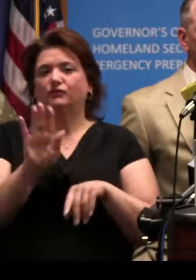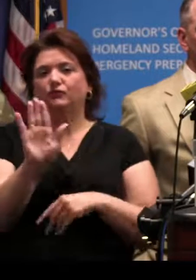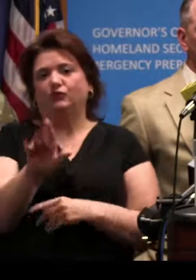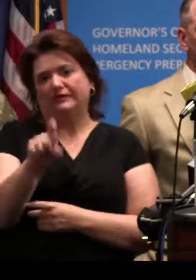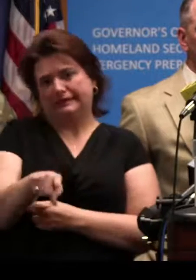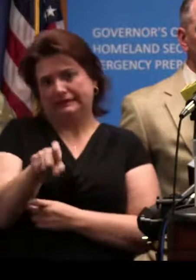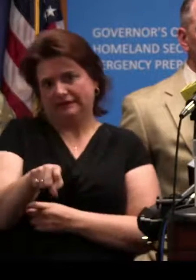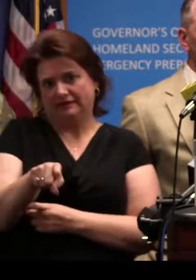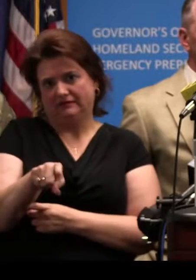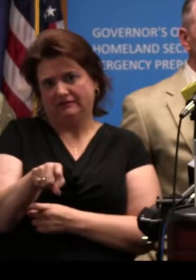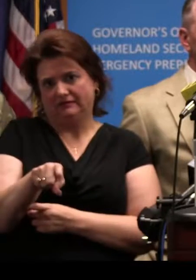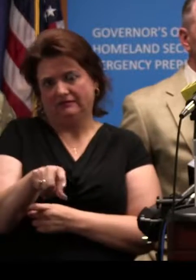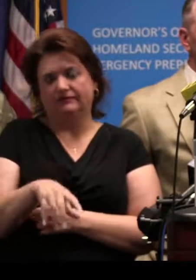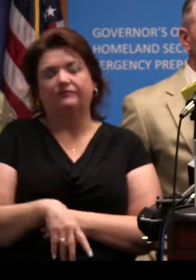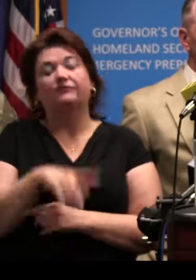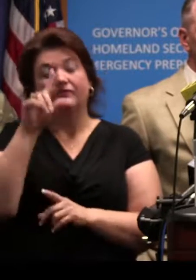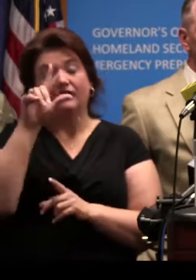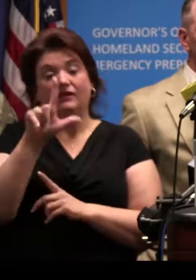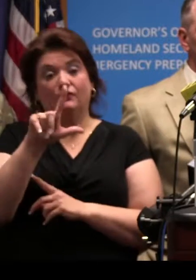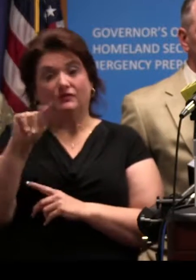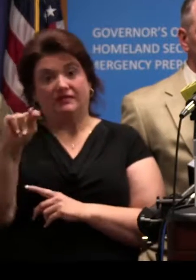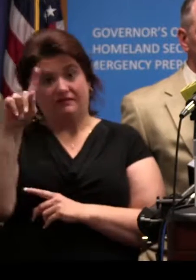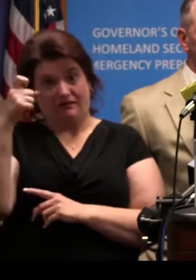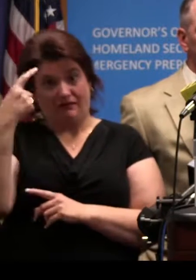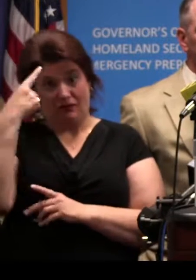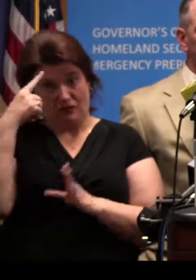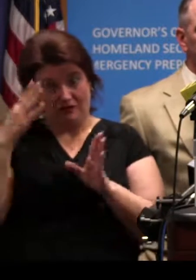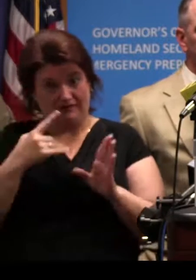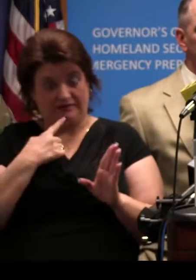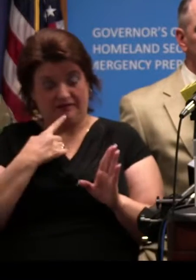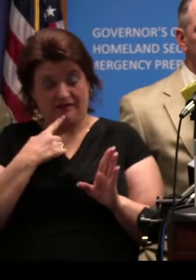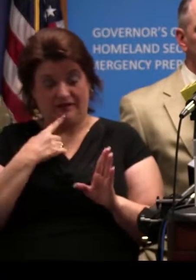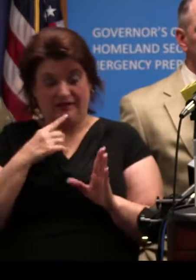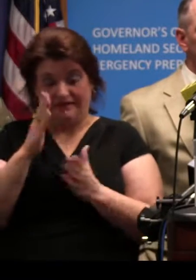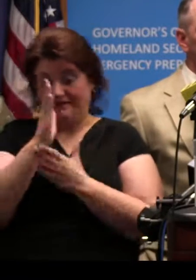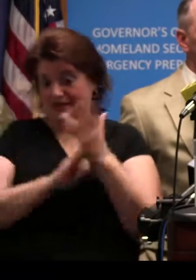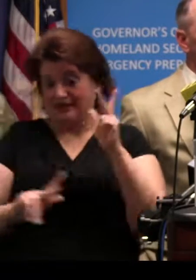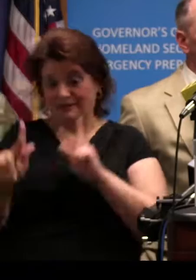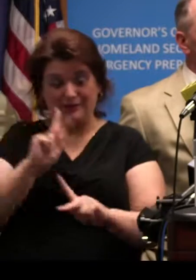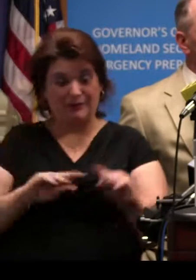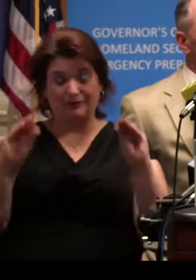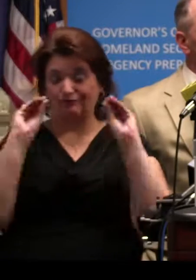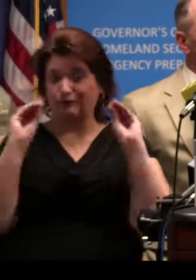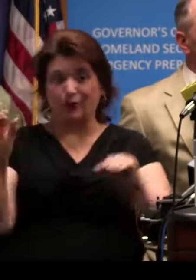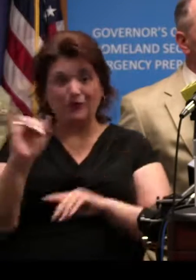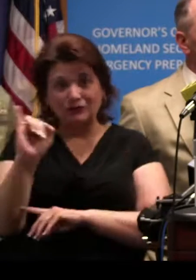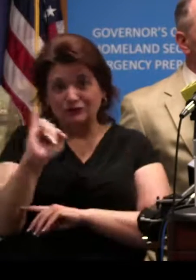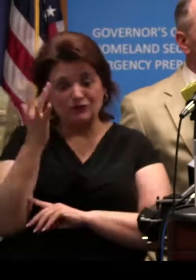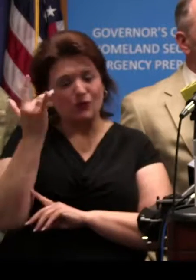the governor's talking about we know that people didn't have flood insurance because they were not in flood zones have any coverage we know that our